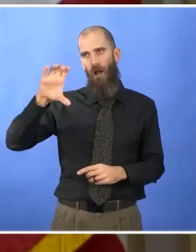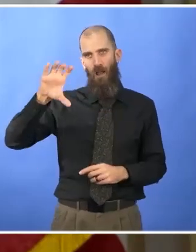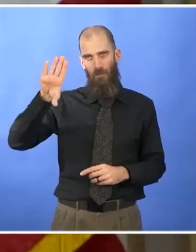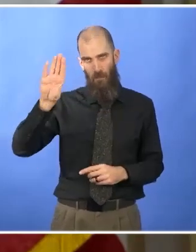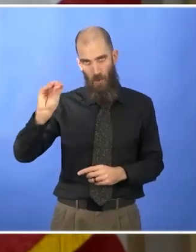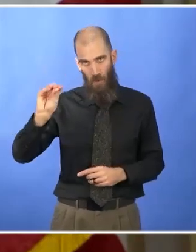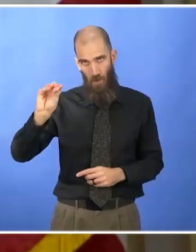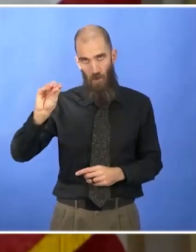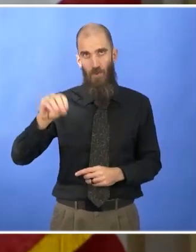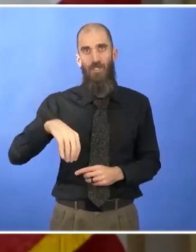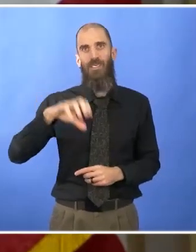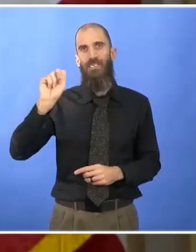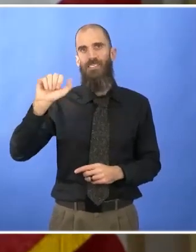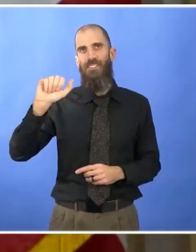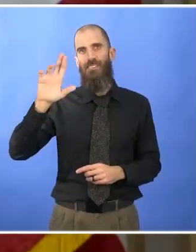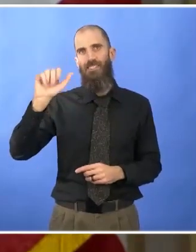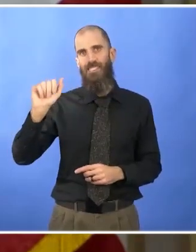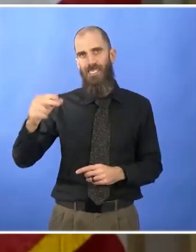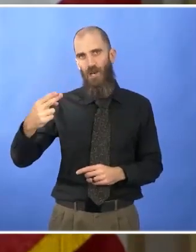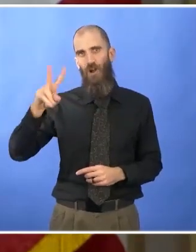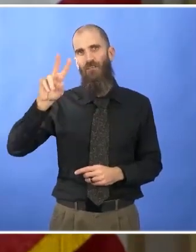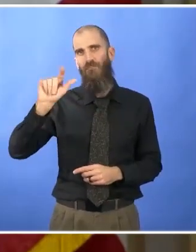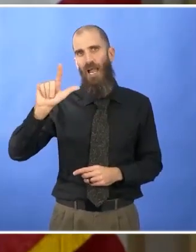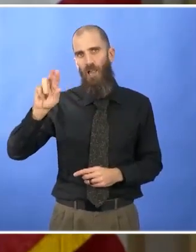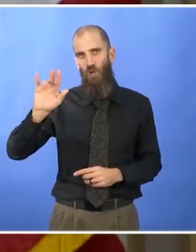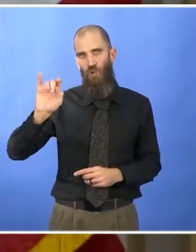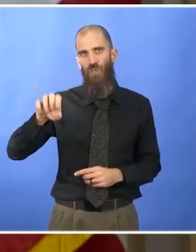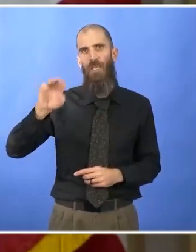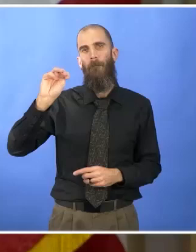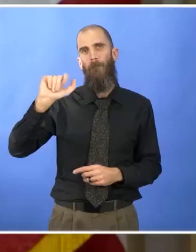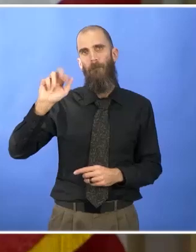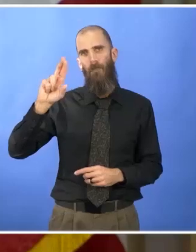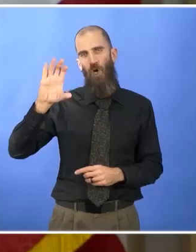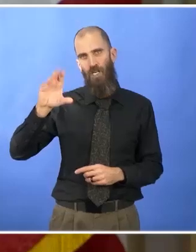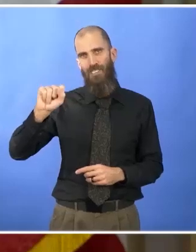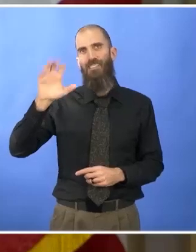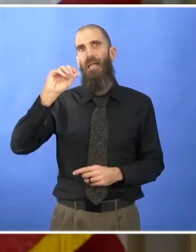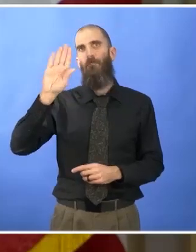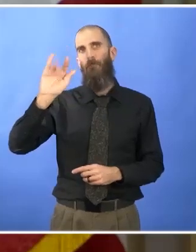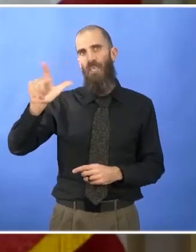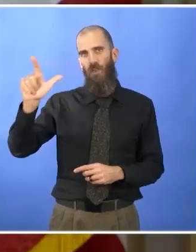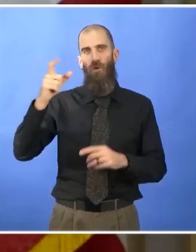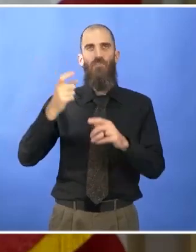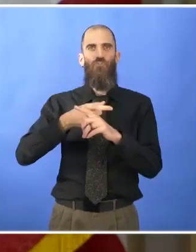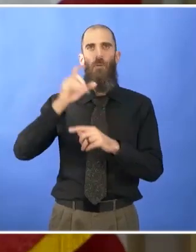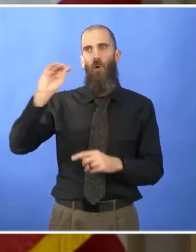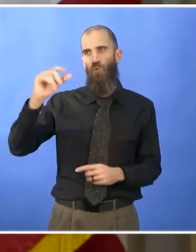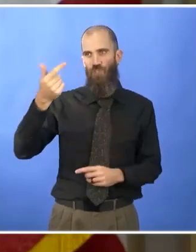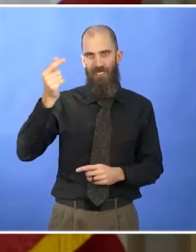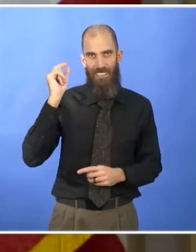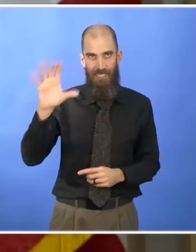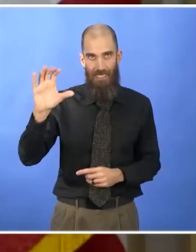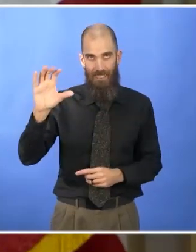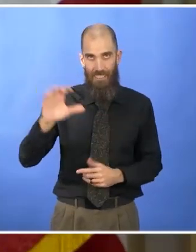FROM THE OFFICE OF GENERAL COUNSEL.